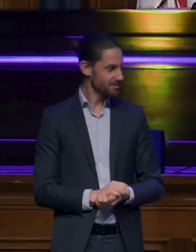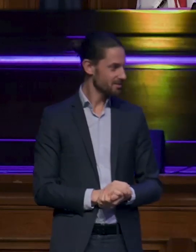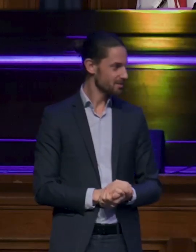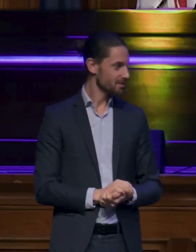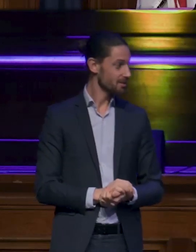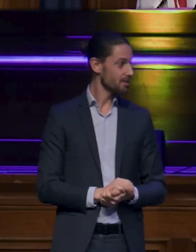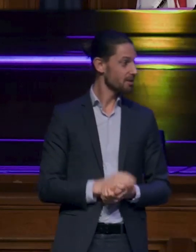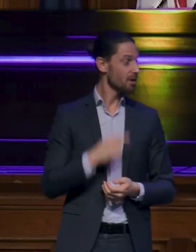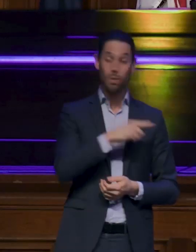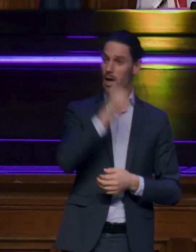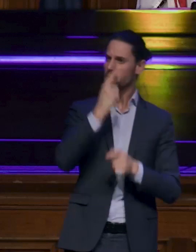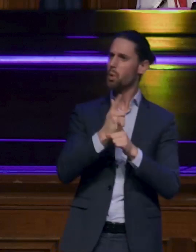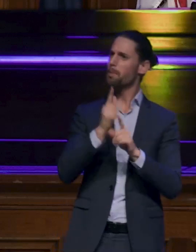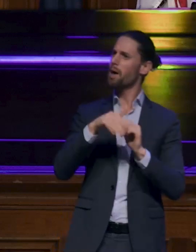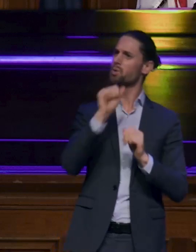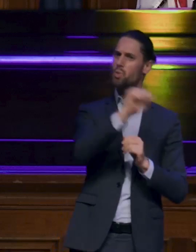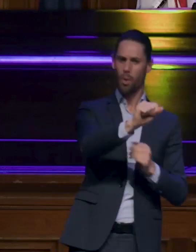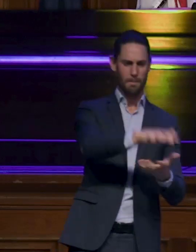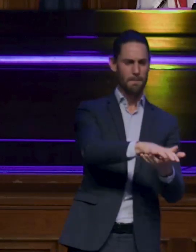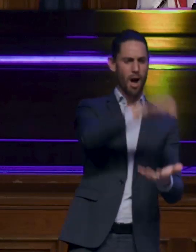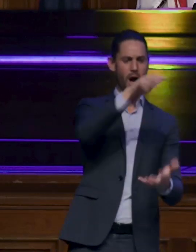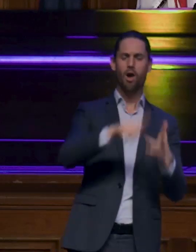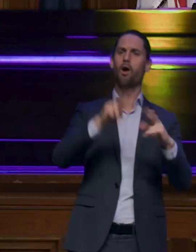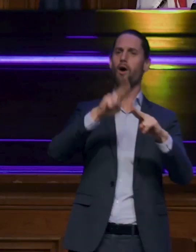your pile of shame I've invested never gets read are you kidding I have a